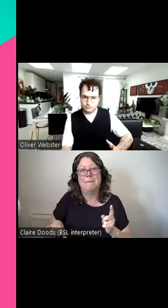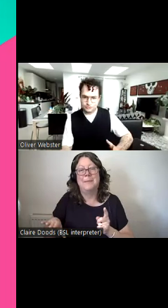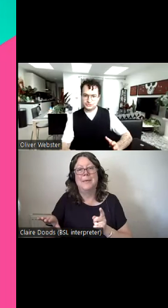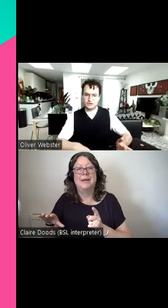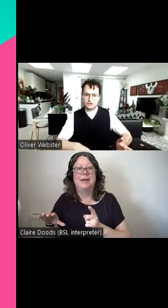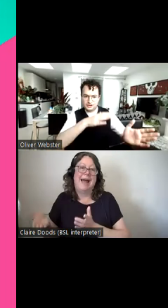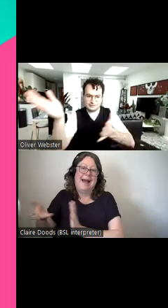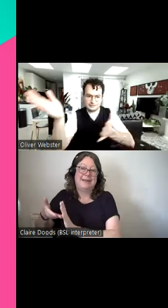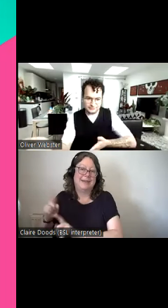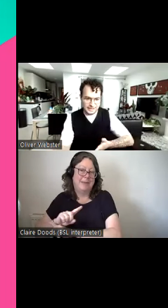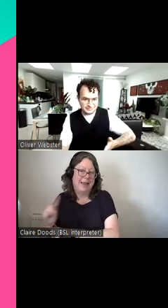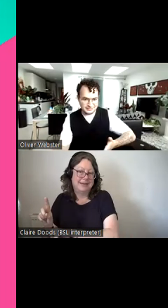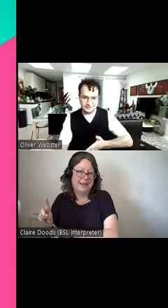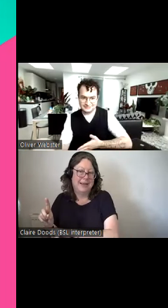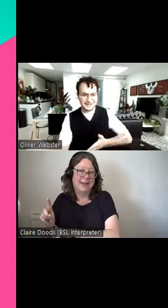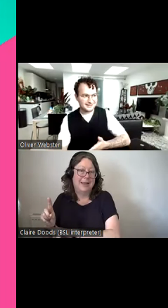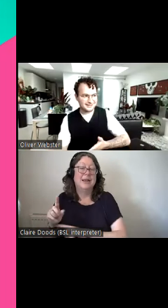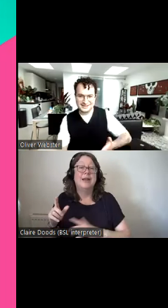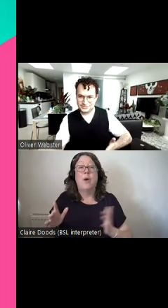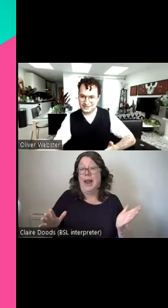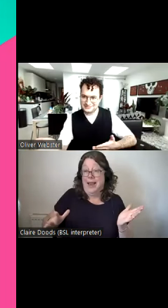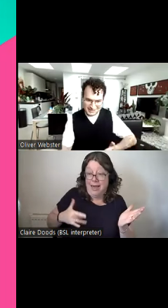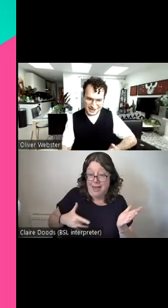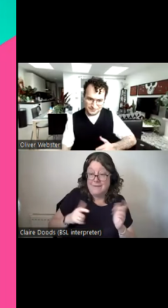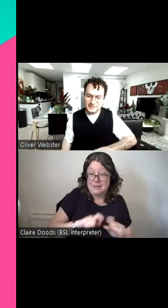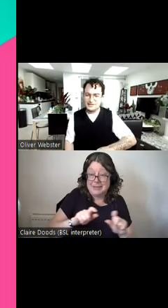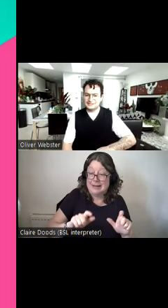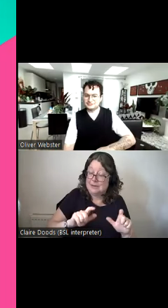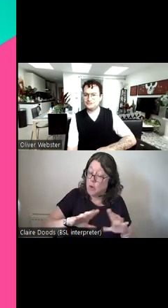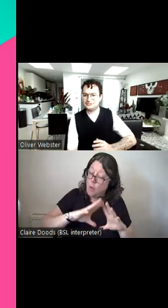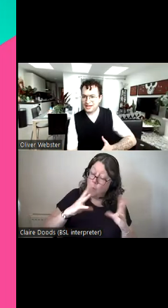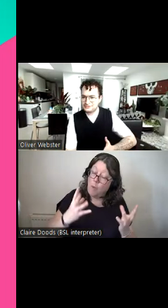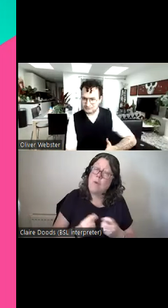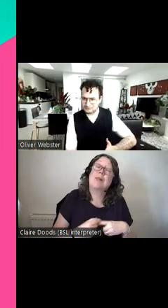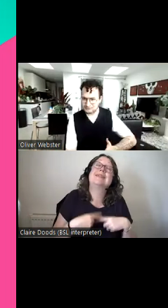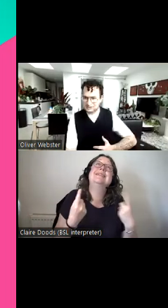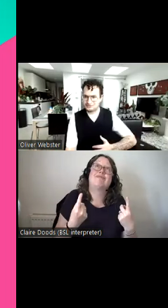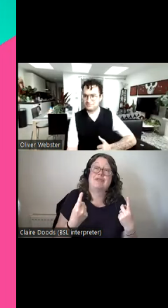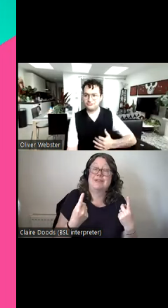which is what our lovely STTR Nicola is doing today. Live subtitles are typed in real-time